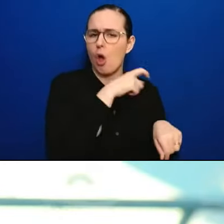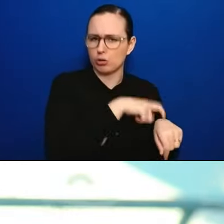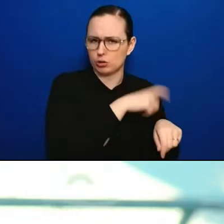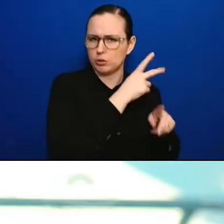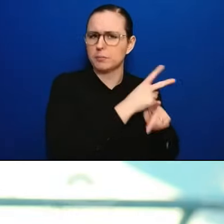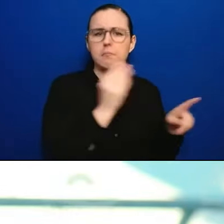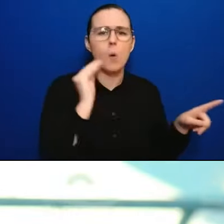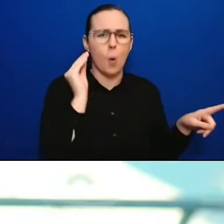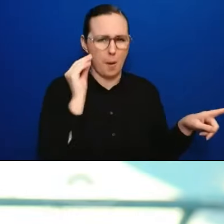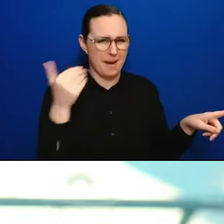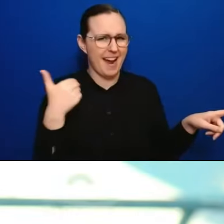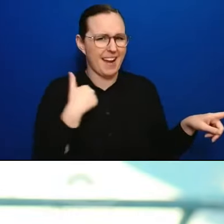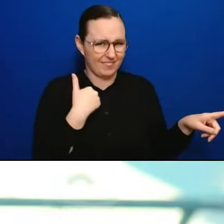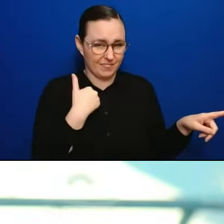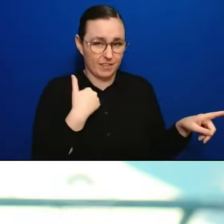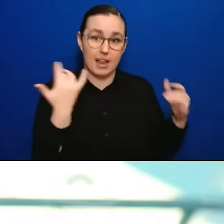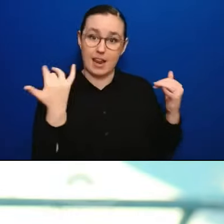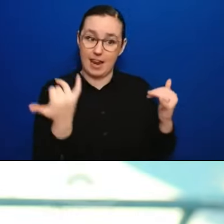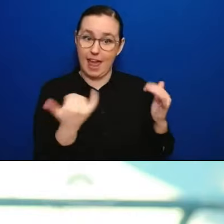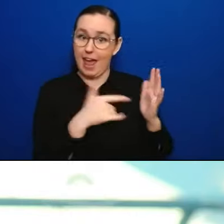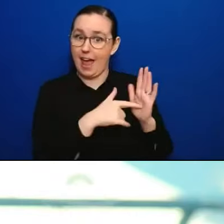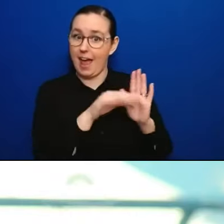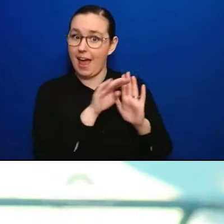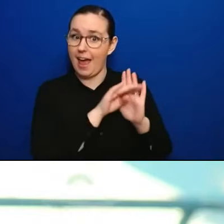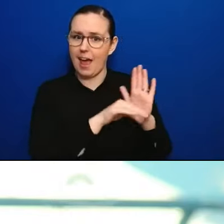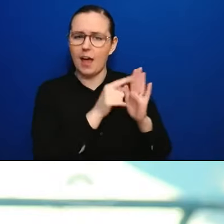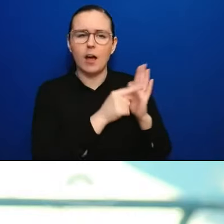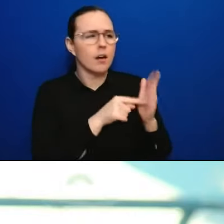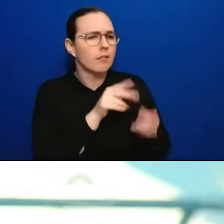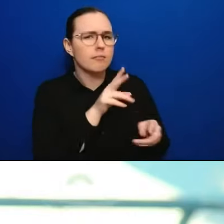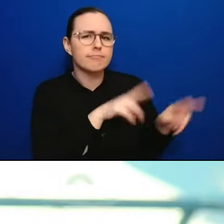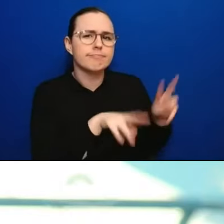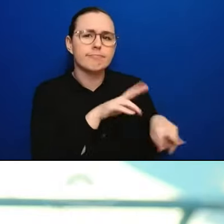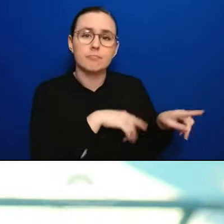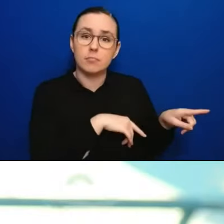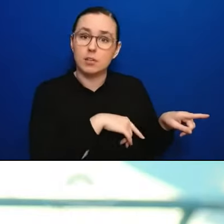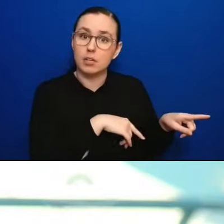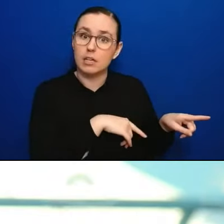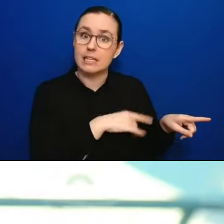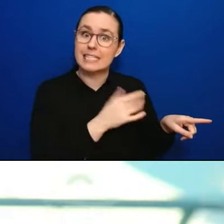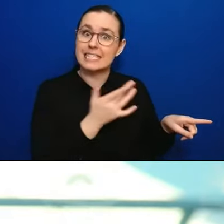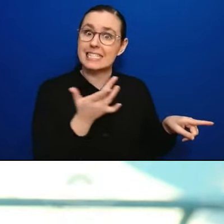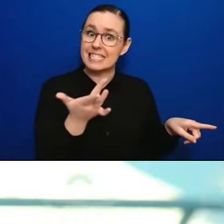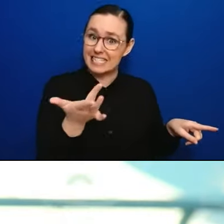long-term care homes, as well. So it is much more around a changing situation.